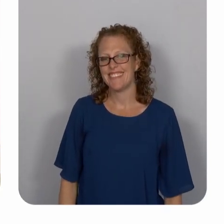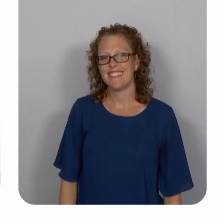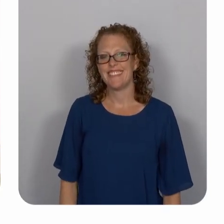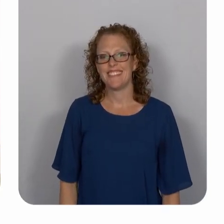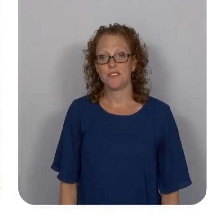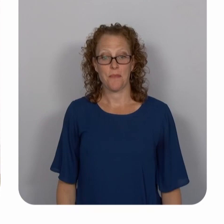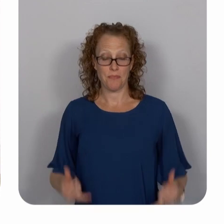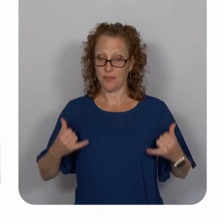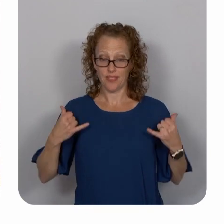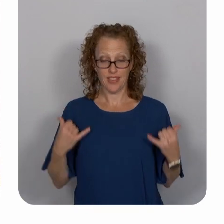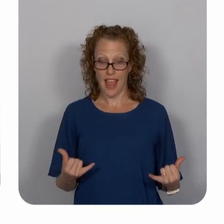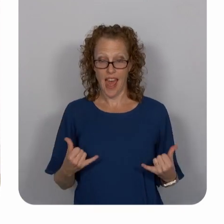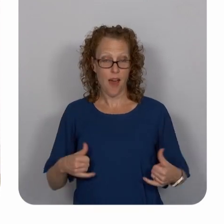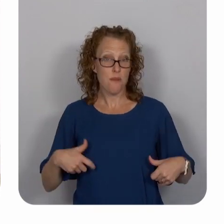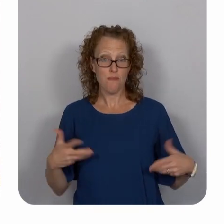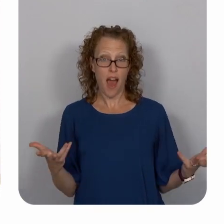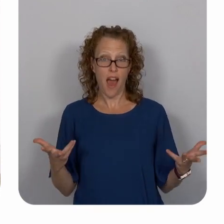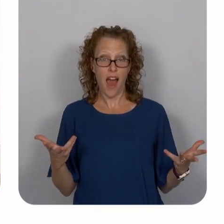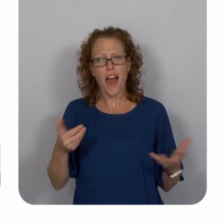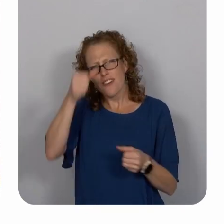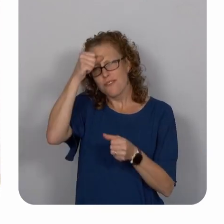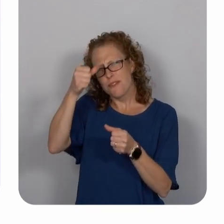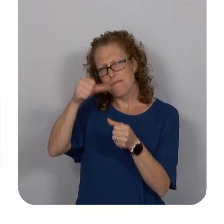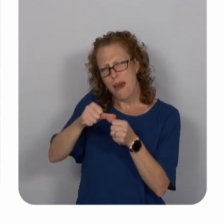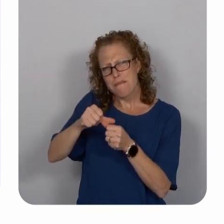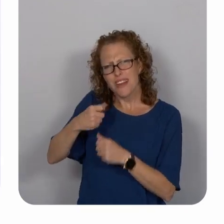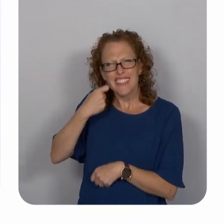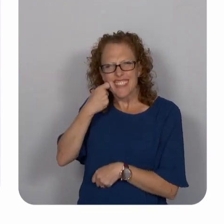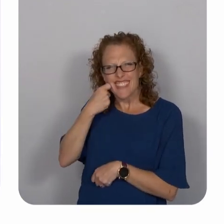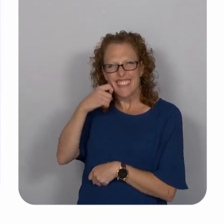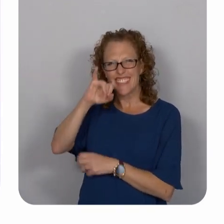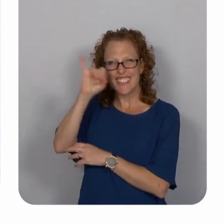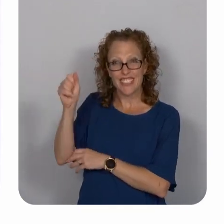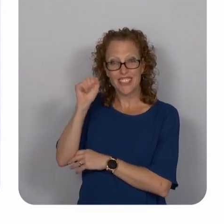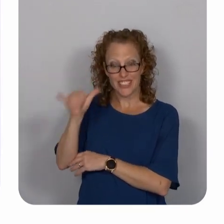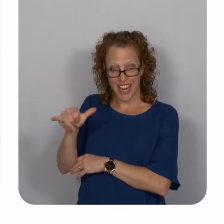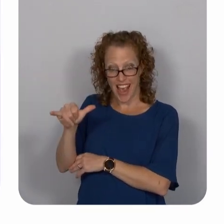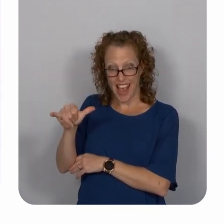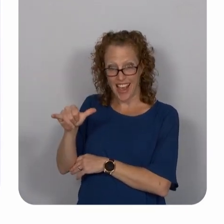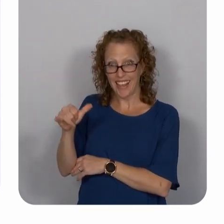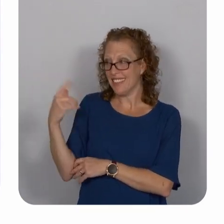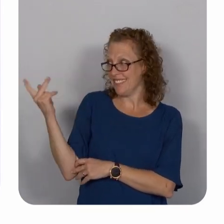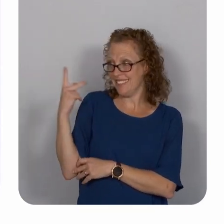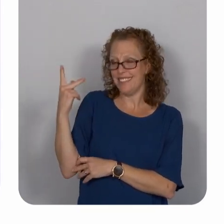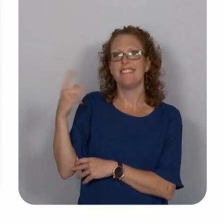So let's recap. This is what Jay and I want you to walk away with today.